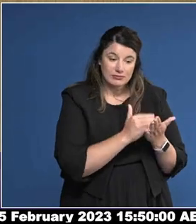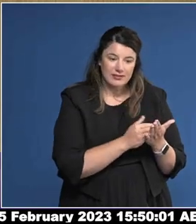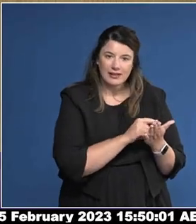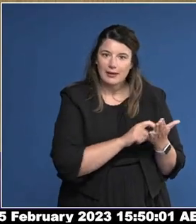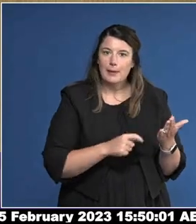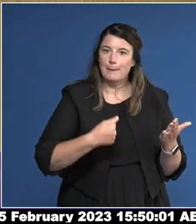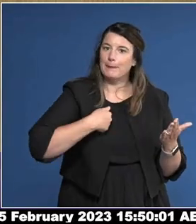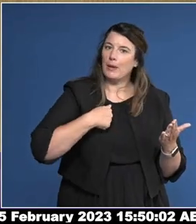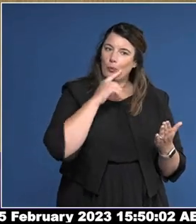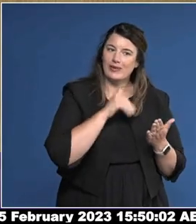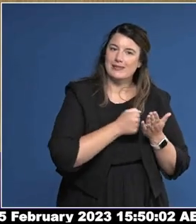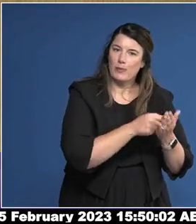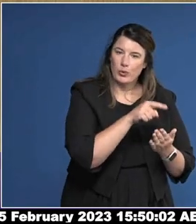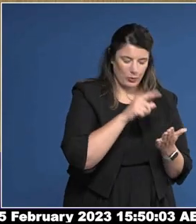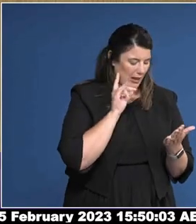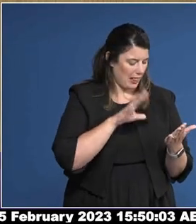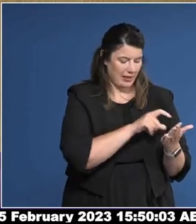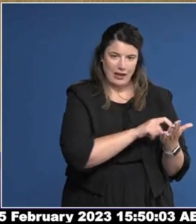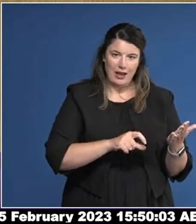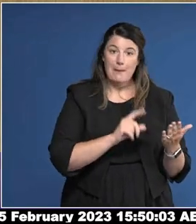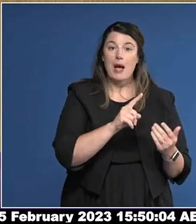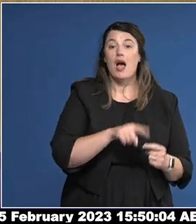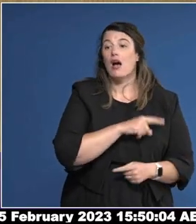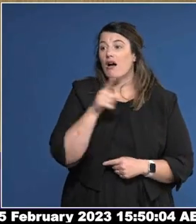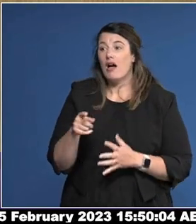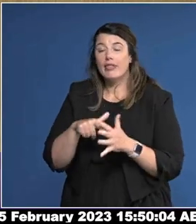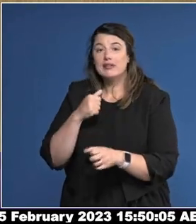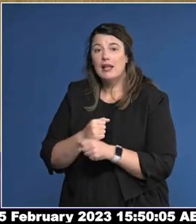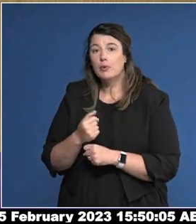Whereas if it's a service where you might have more people coming in and out, or a